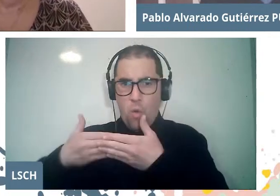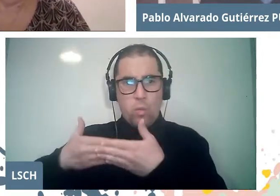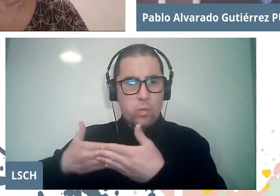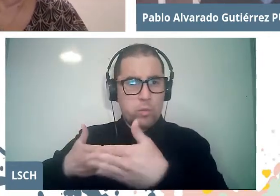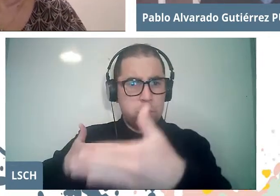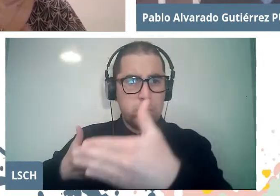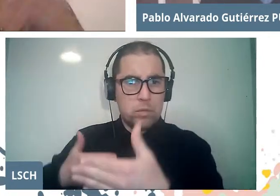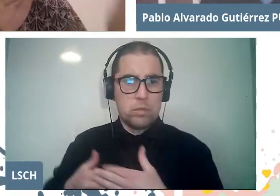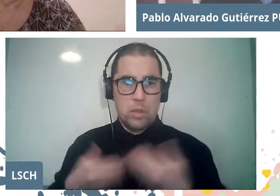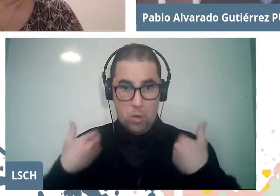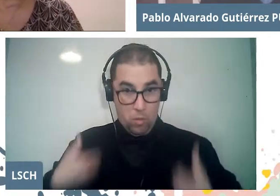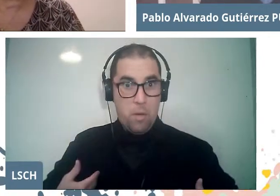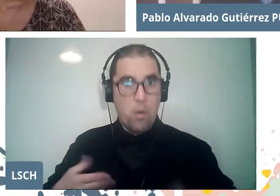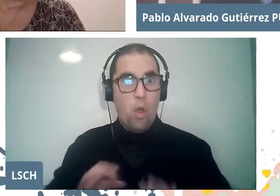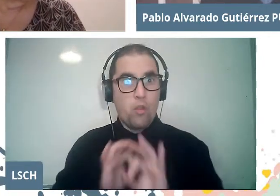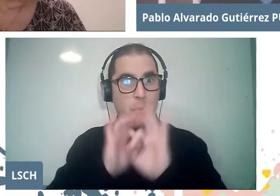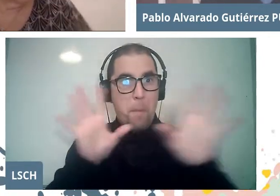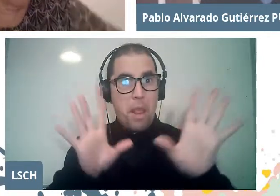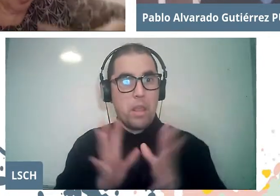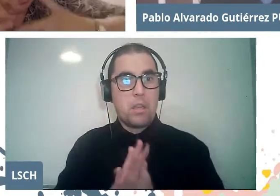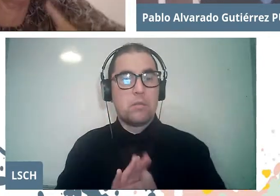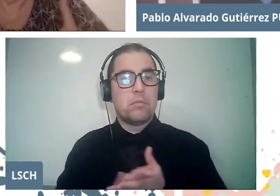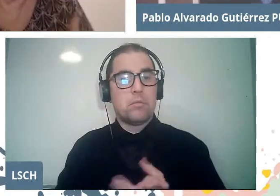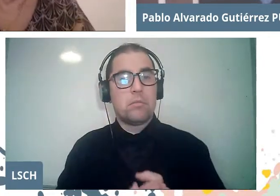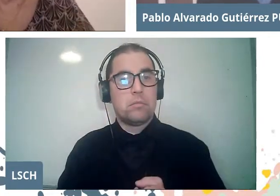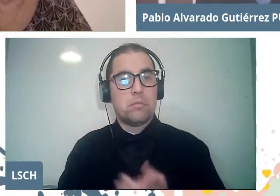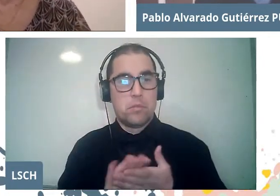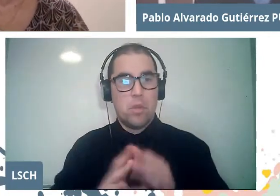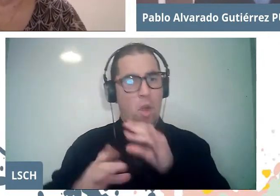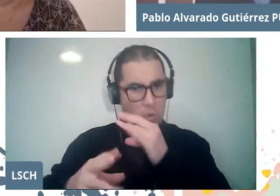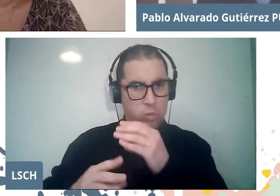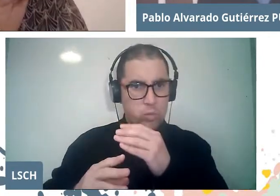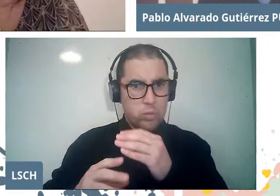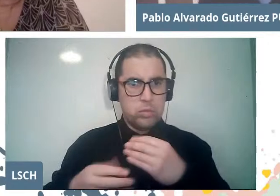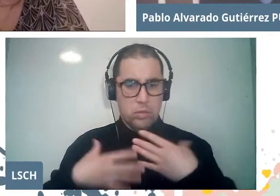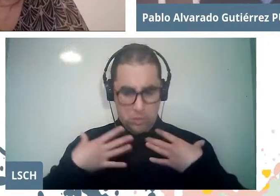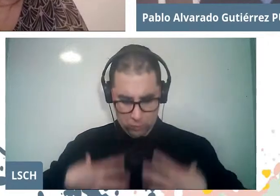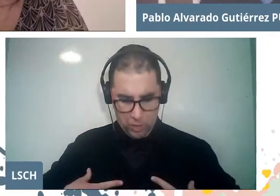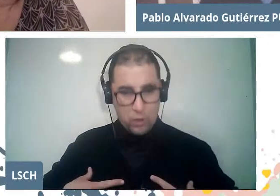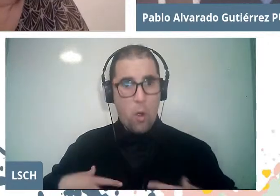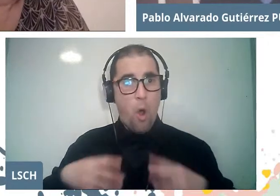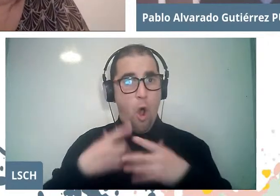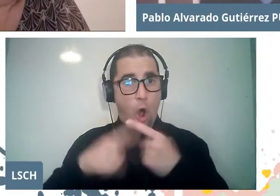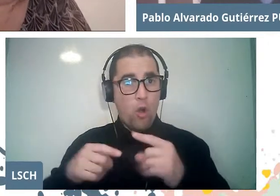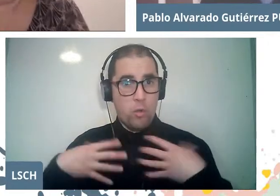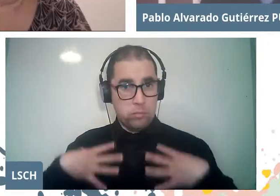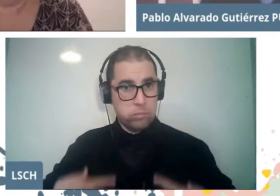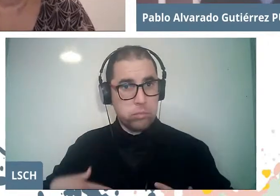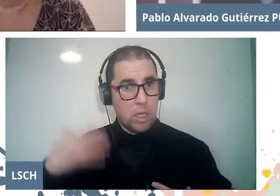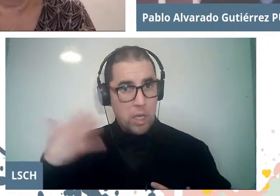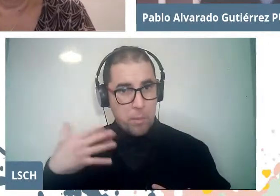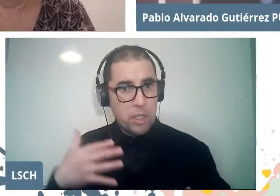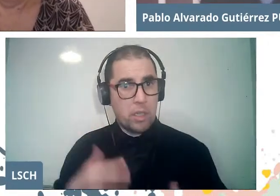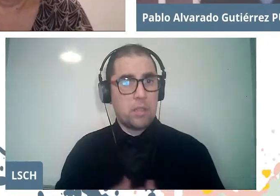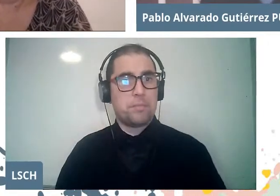and can do things with the body-instrument that are impressive.